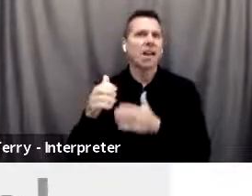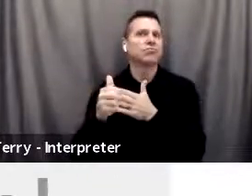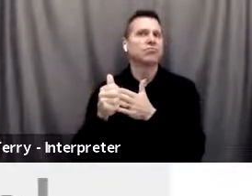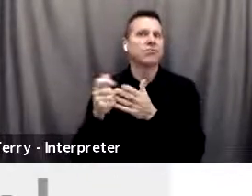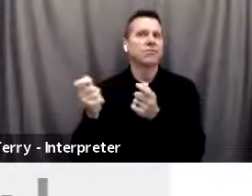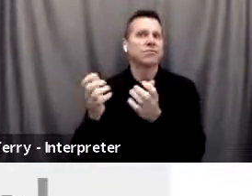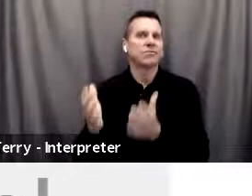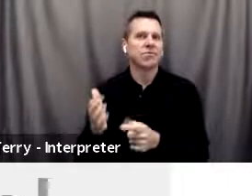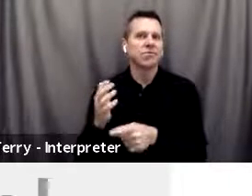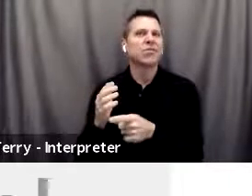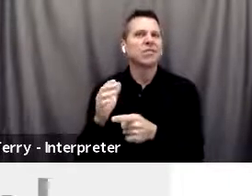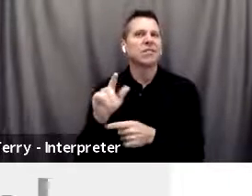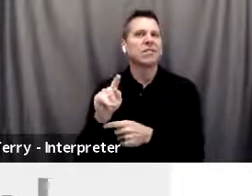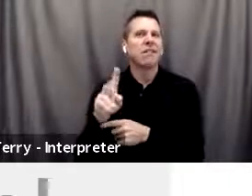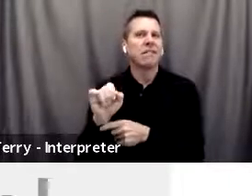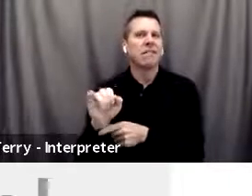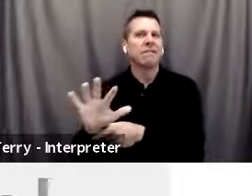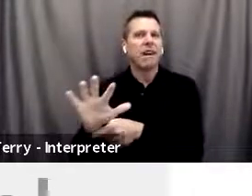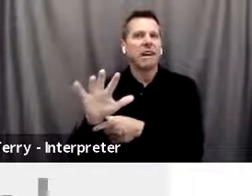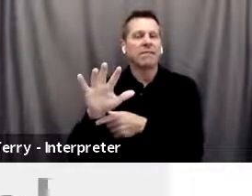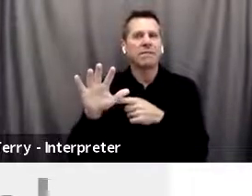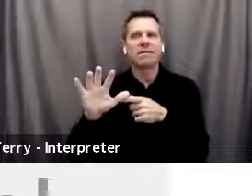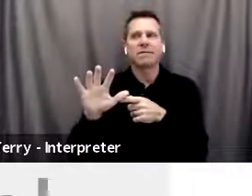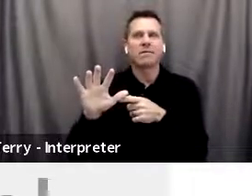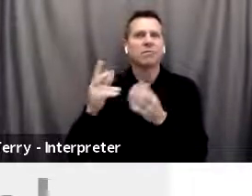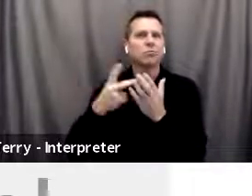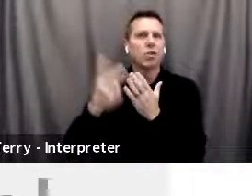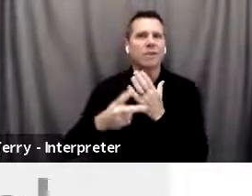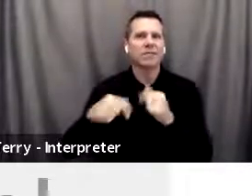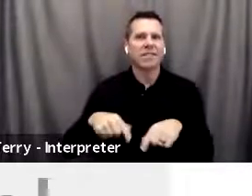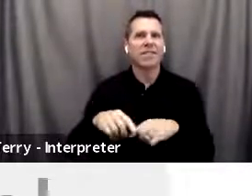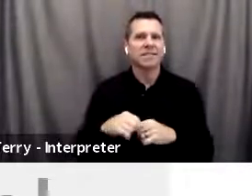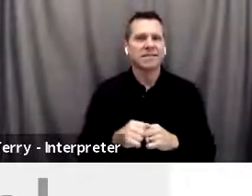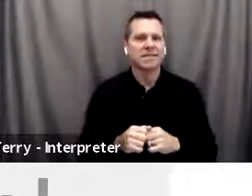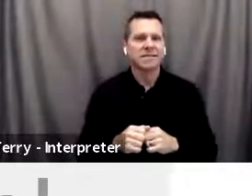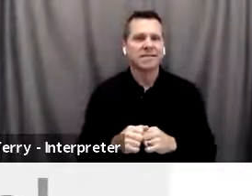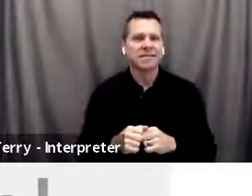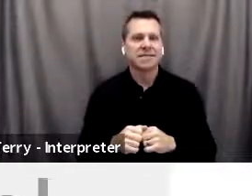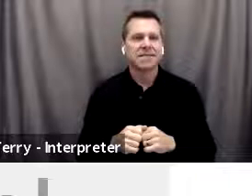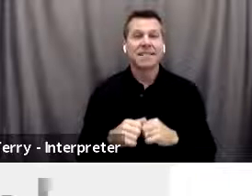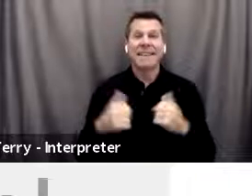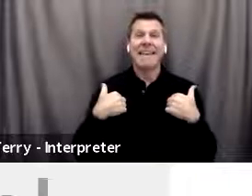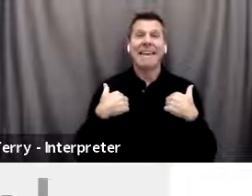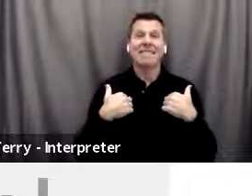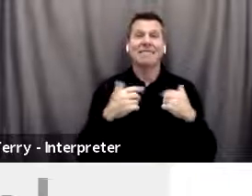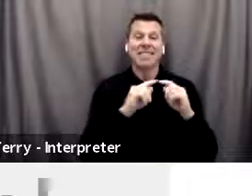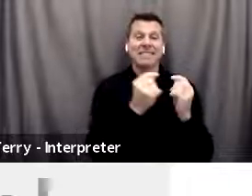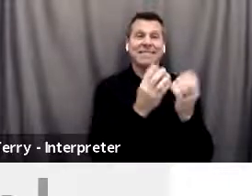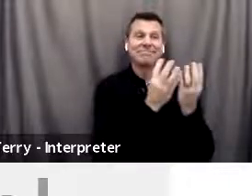City College. And as you can see from this slide here, that means I have the incredible pleasure of working with what I think is the